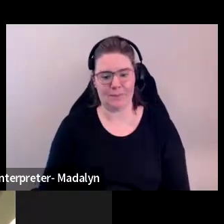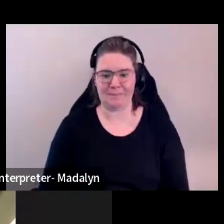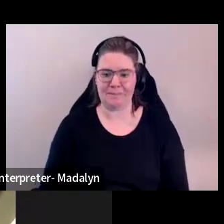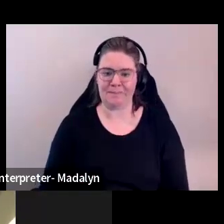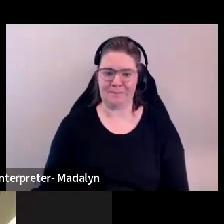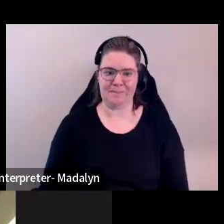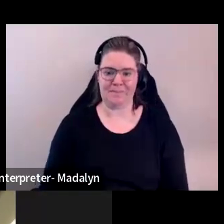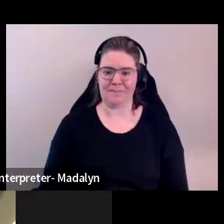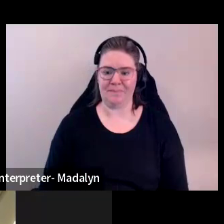Don Dew: Brooke.